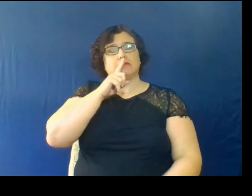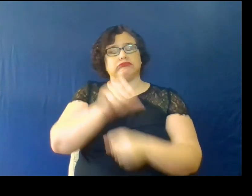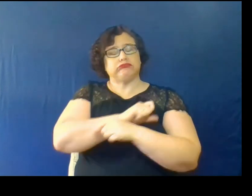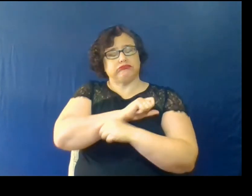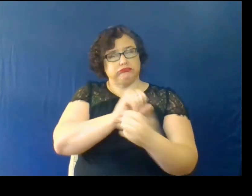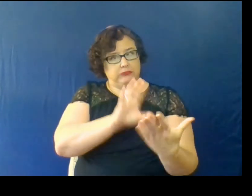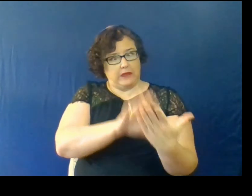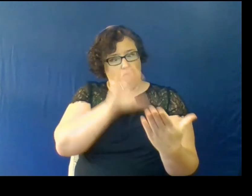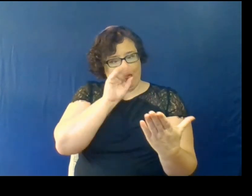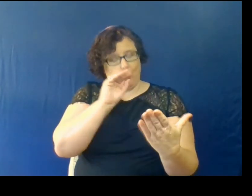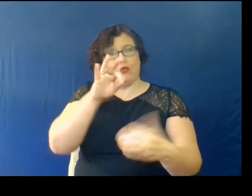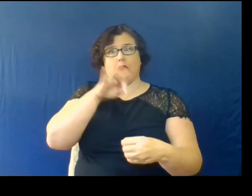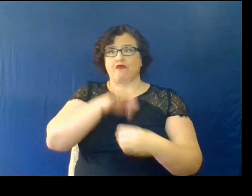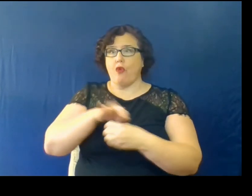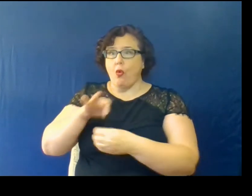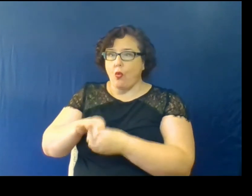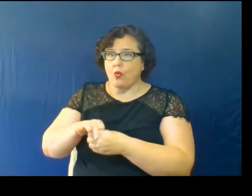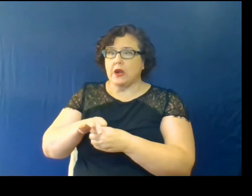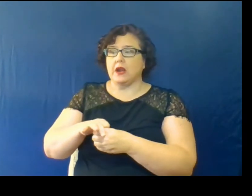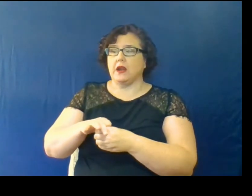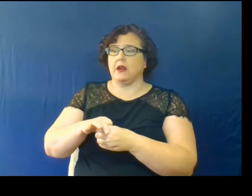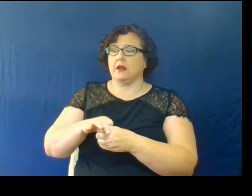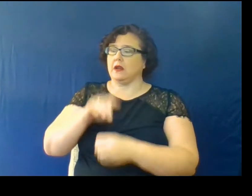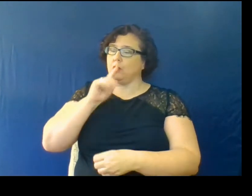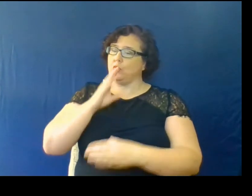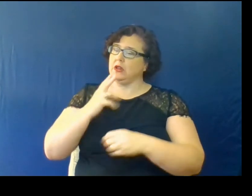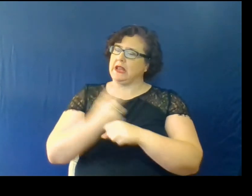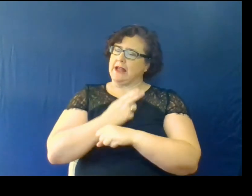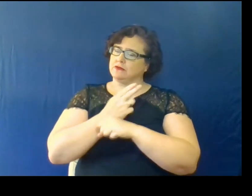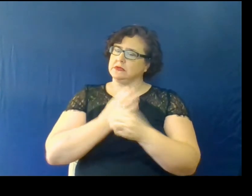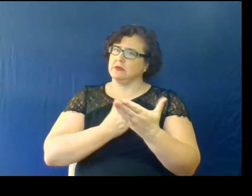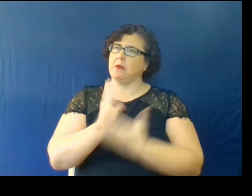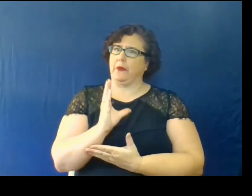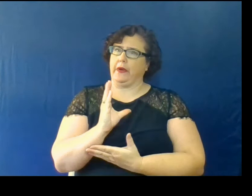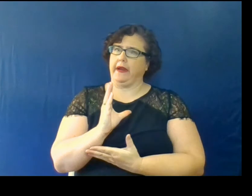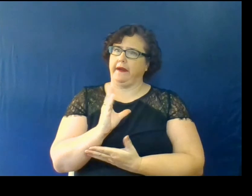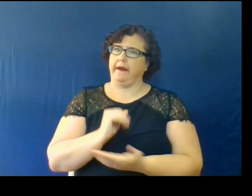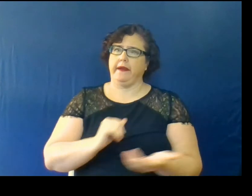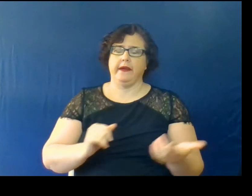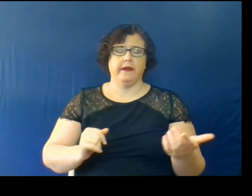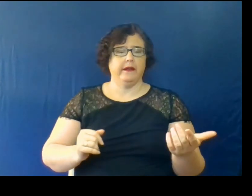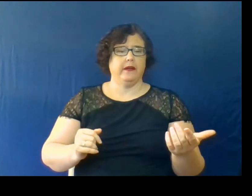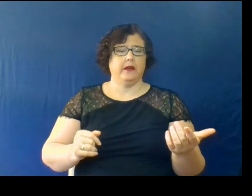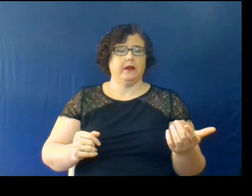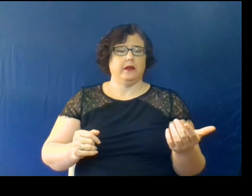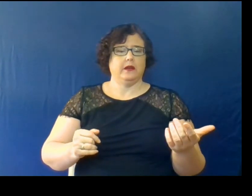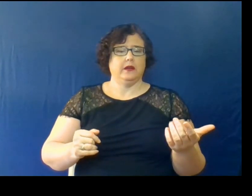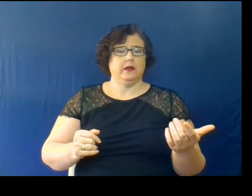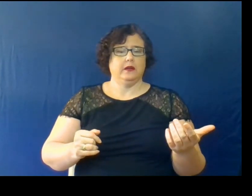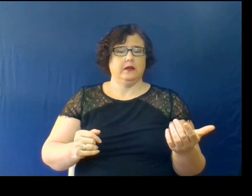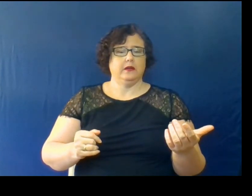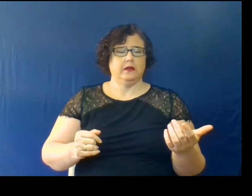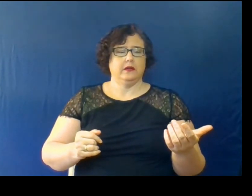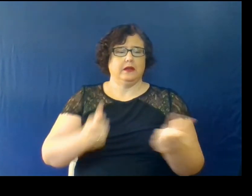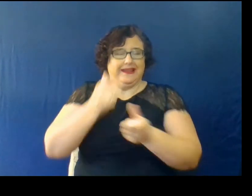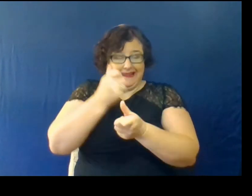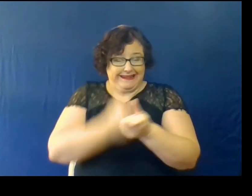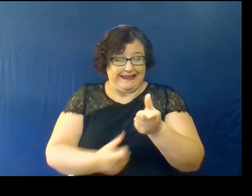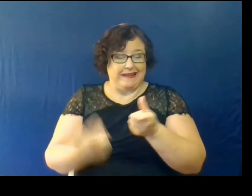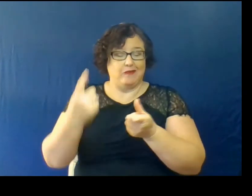voting and really exercising my rights is everyone wants to make sure your voice is heard.